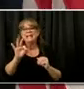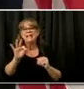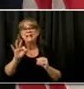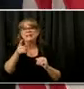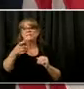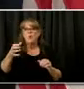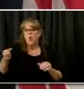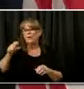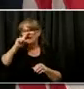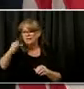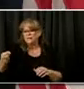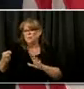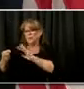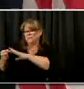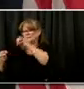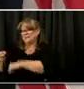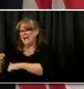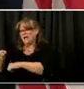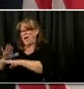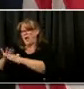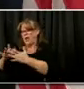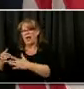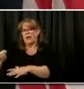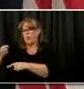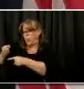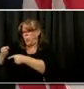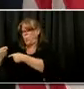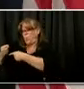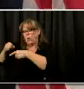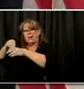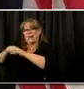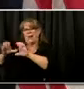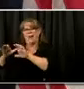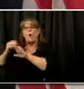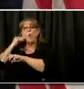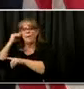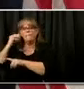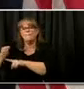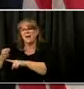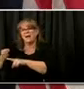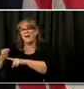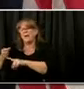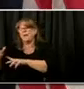kid to re-enter the classroom and your kid will be behind and have difficulty rendering the classroom